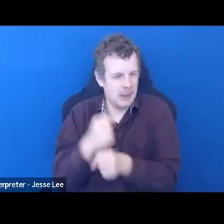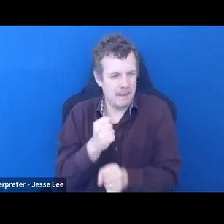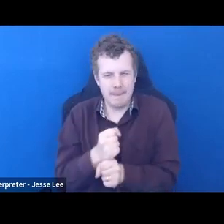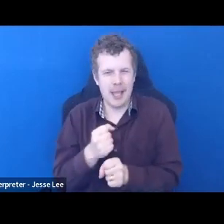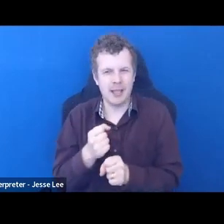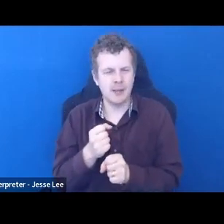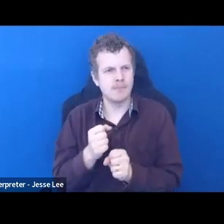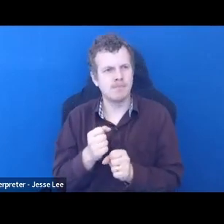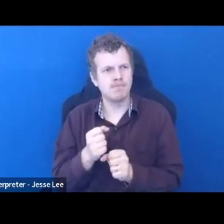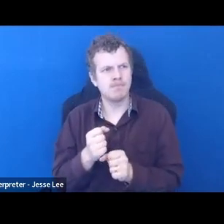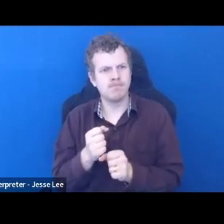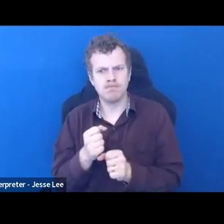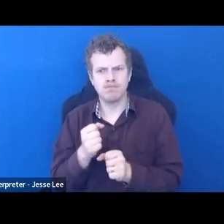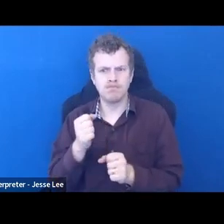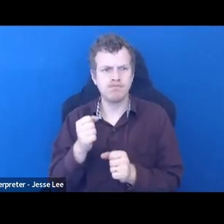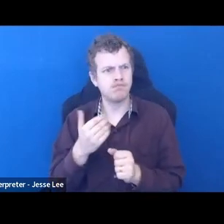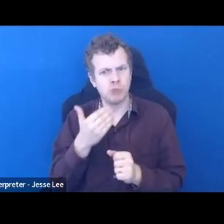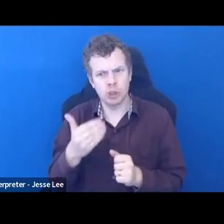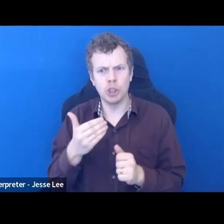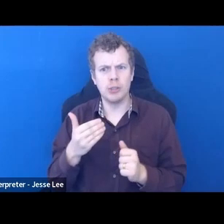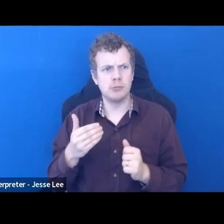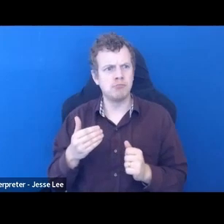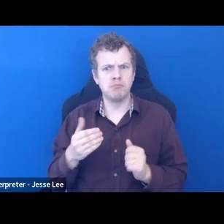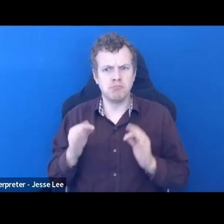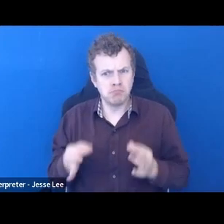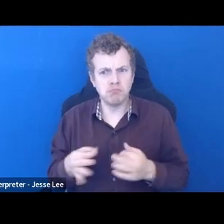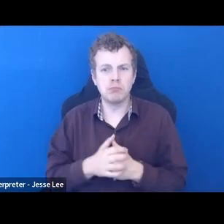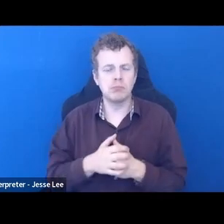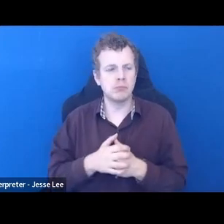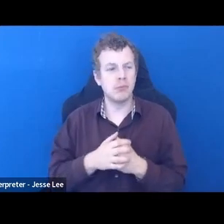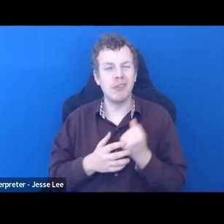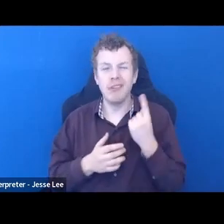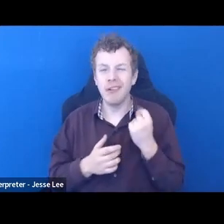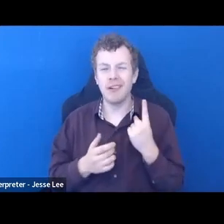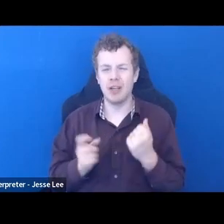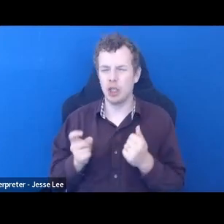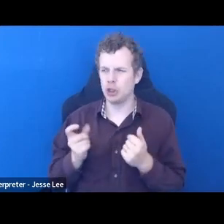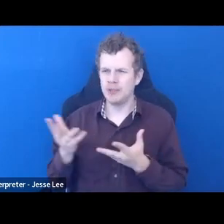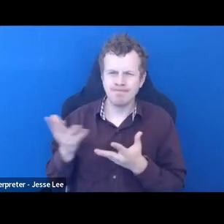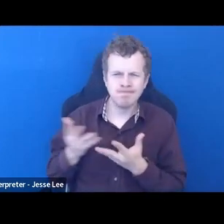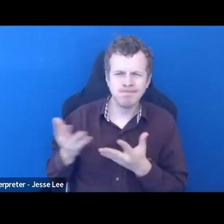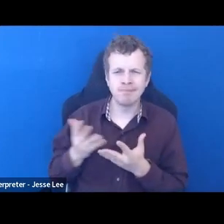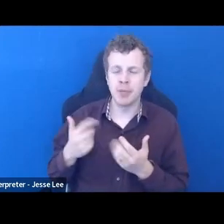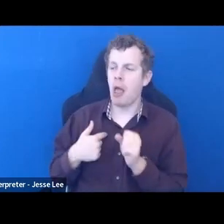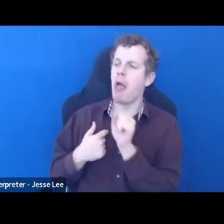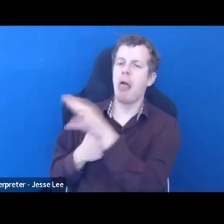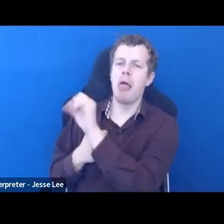And we hope that that's going to be a shared decision-making process. Where there's a back and forth of information.